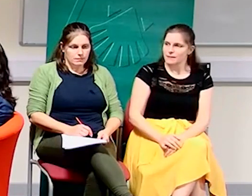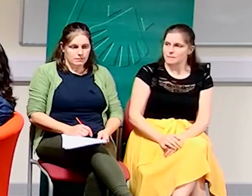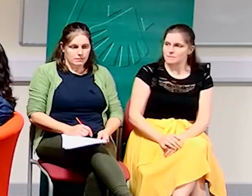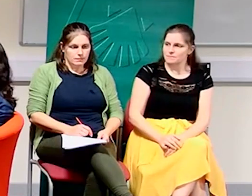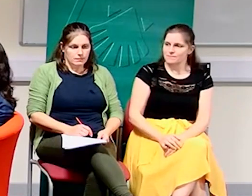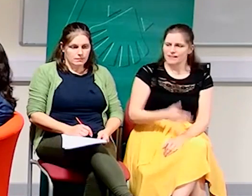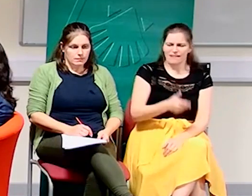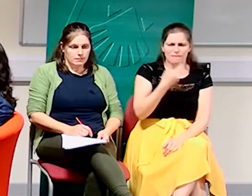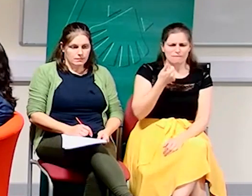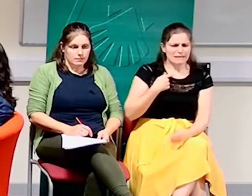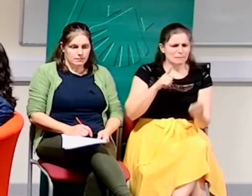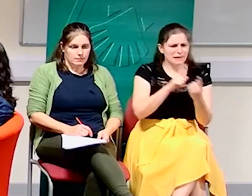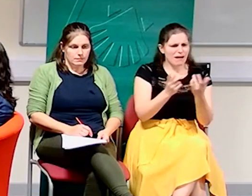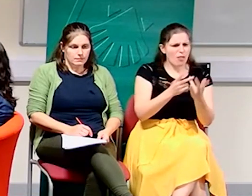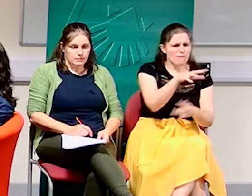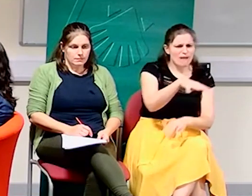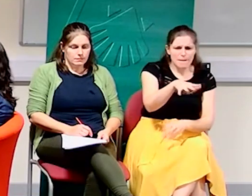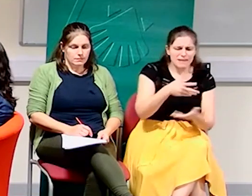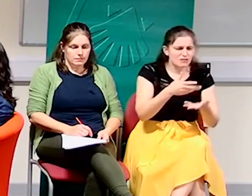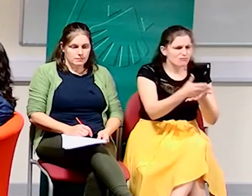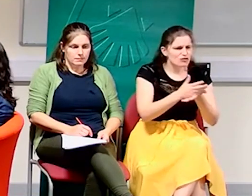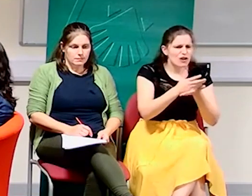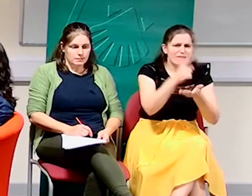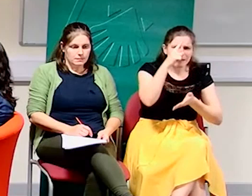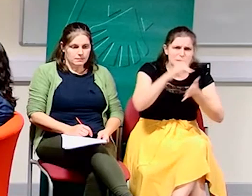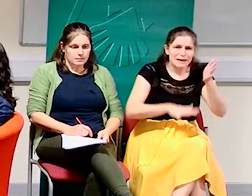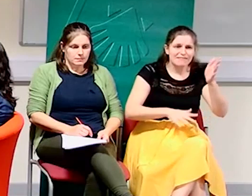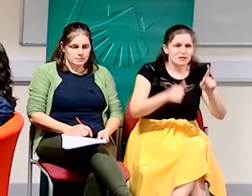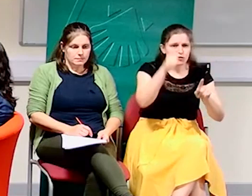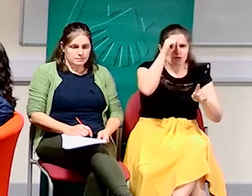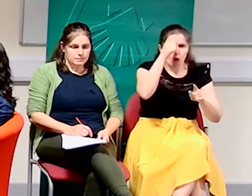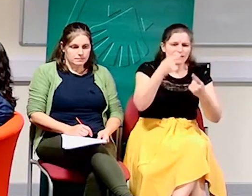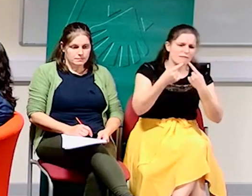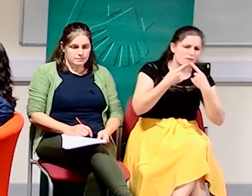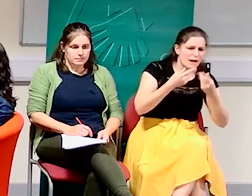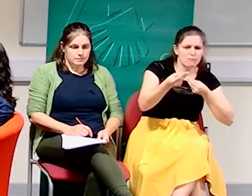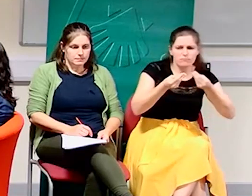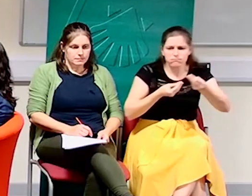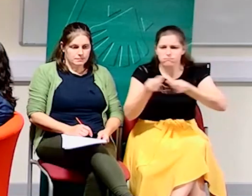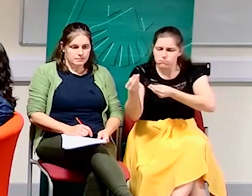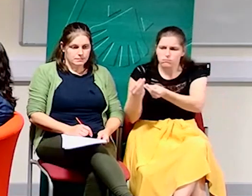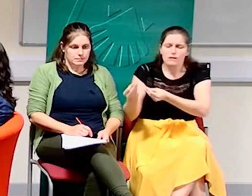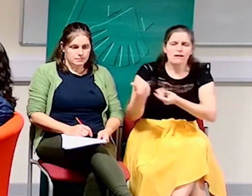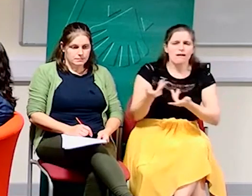with other families and sharing experiences and sharing knowledge um sharing the same fights